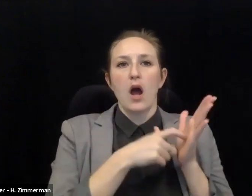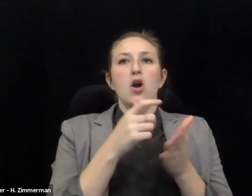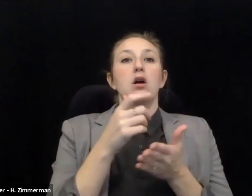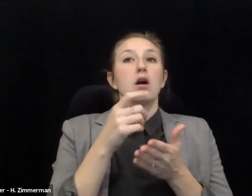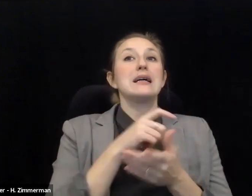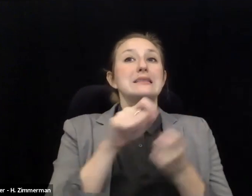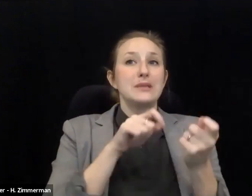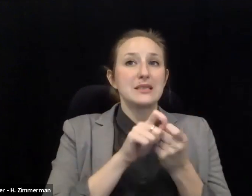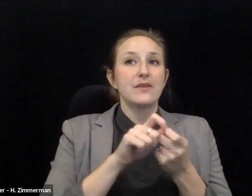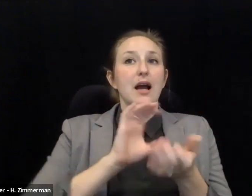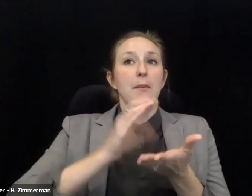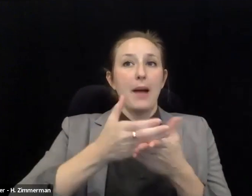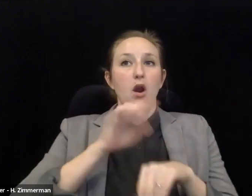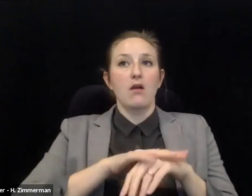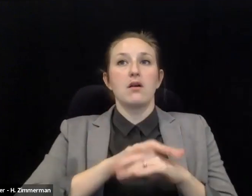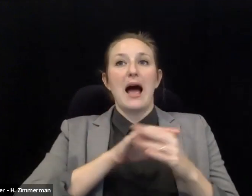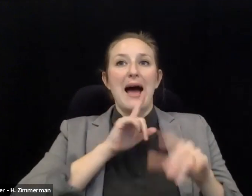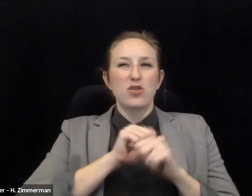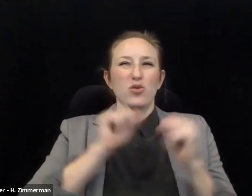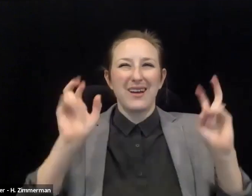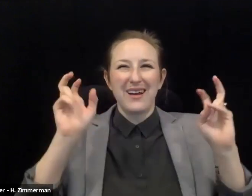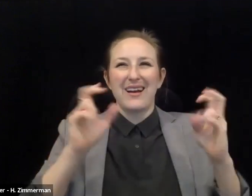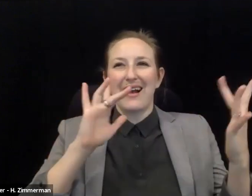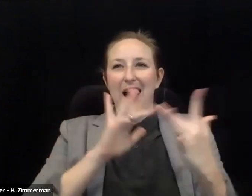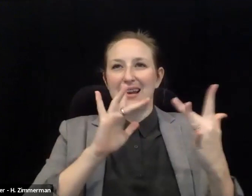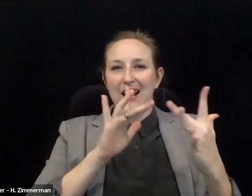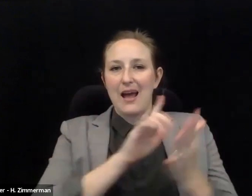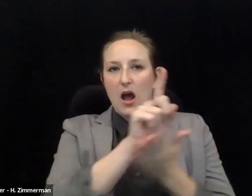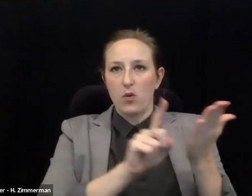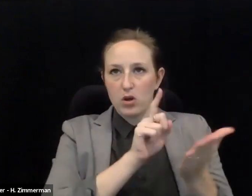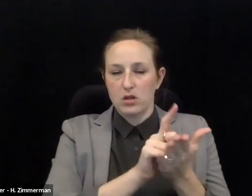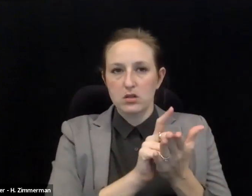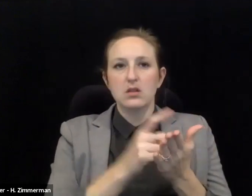Which will be the classroom language lesson